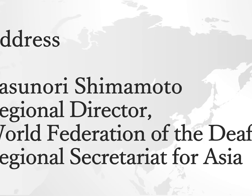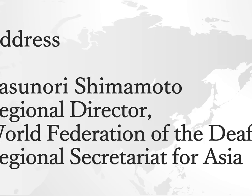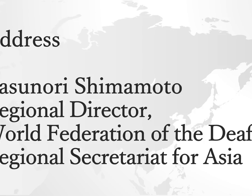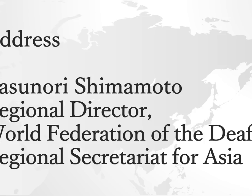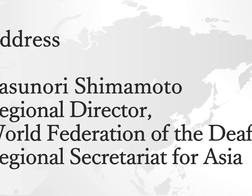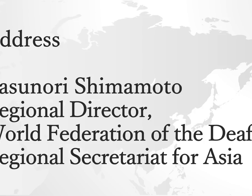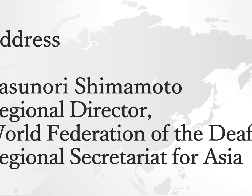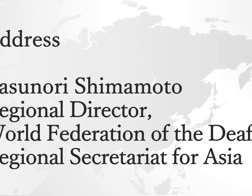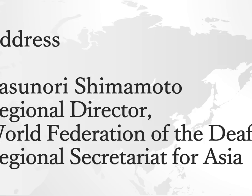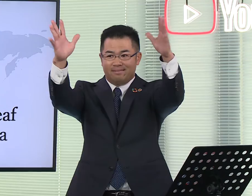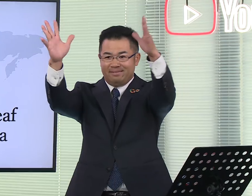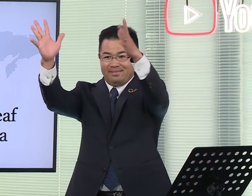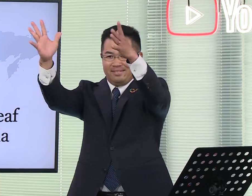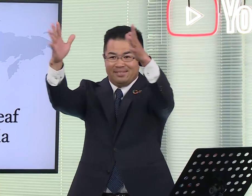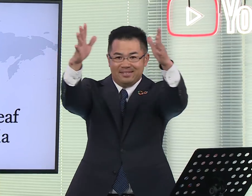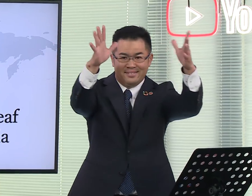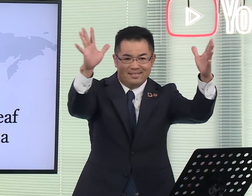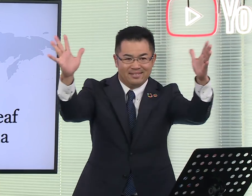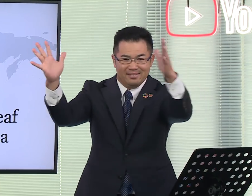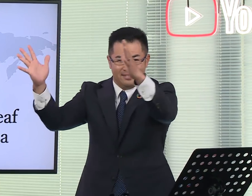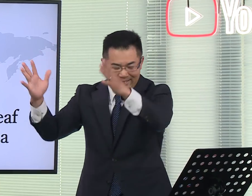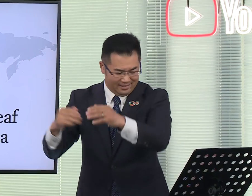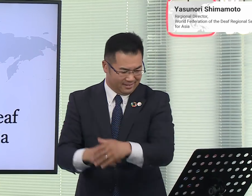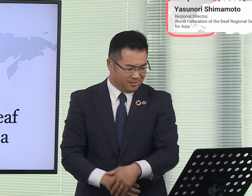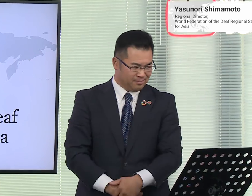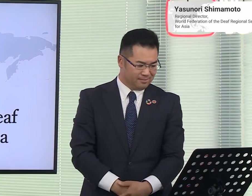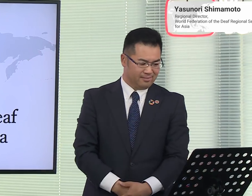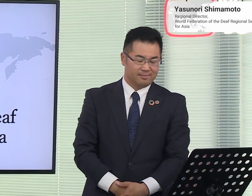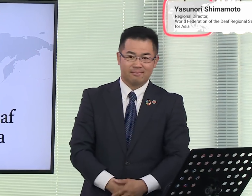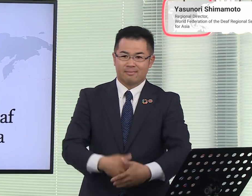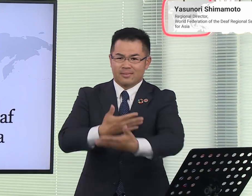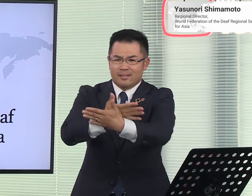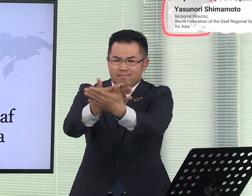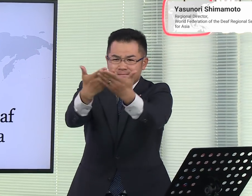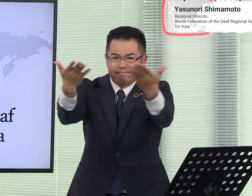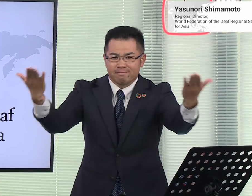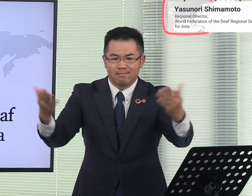Yasunori, World Federation of the Deaf regional Secretariat for Asia. Welcome.